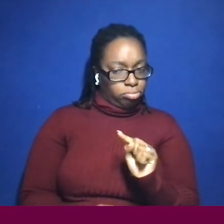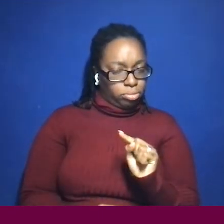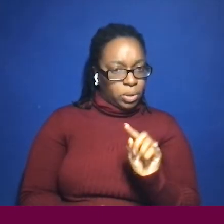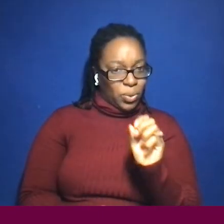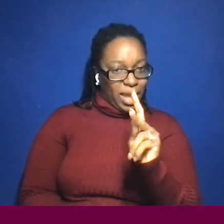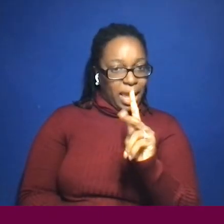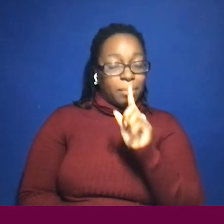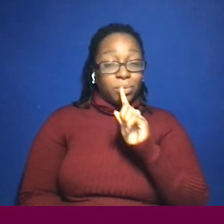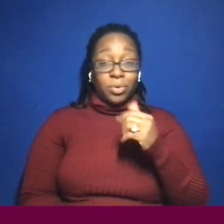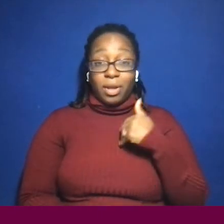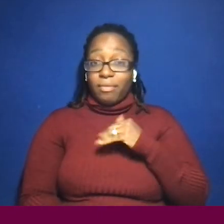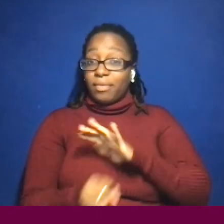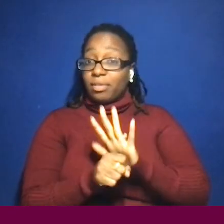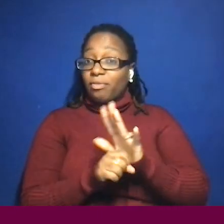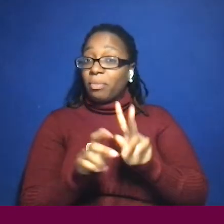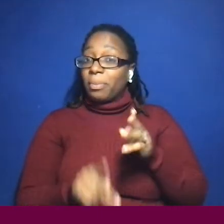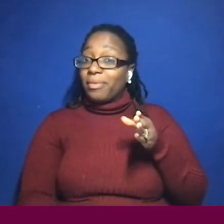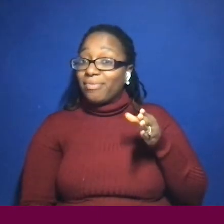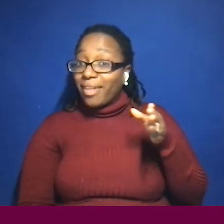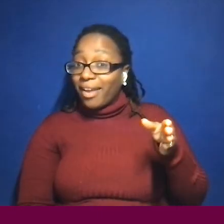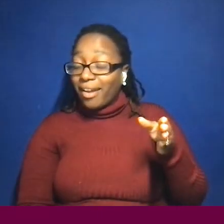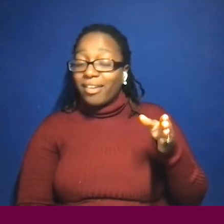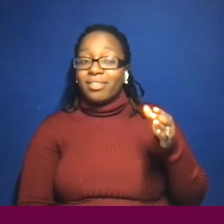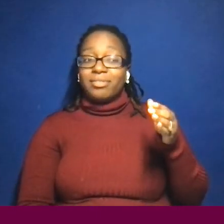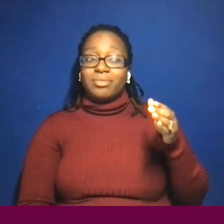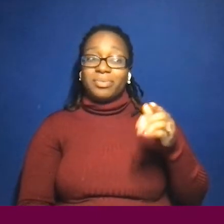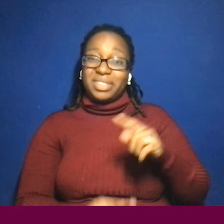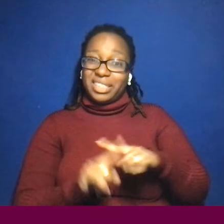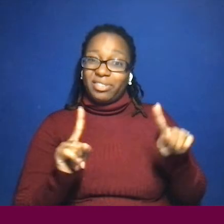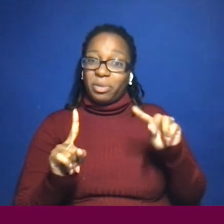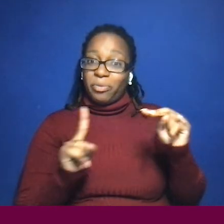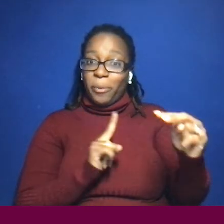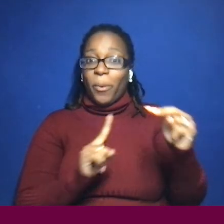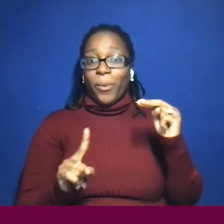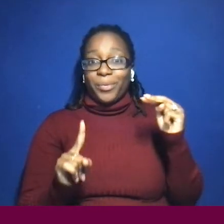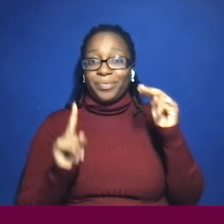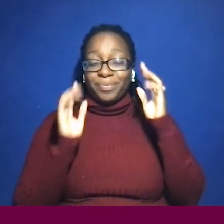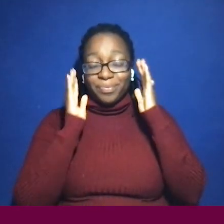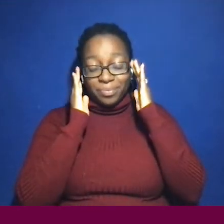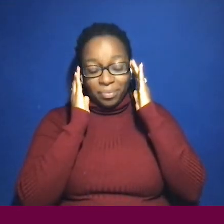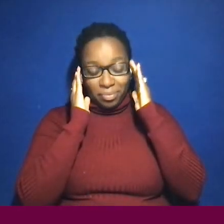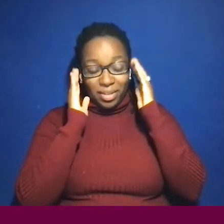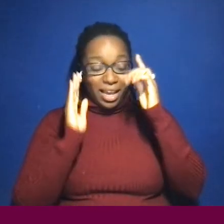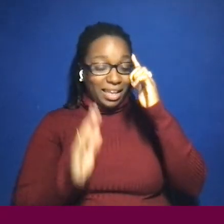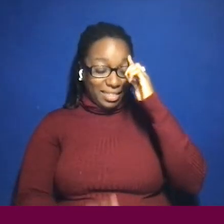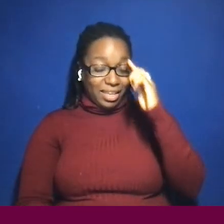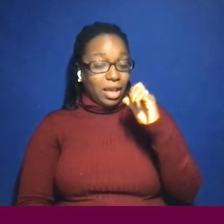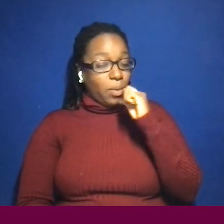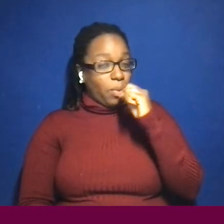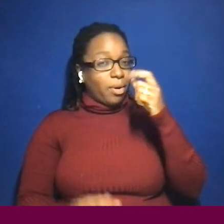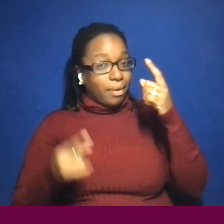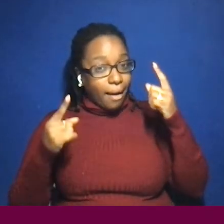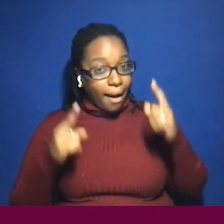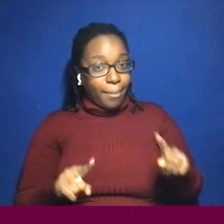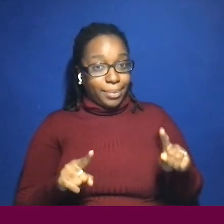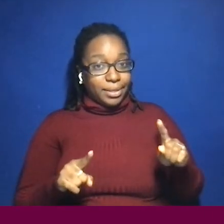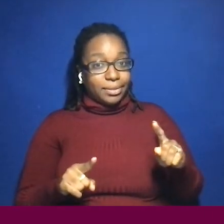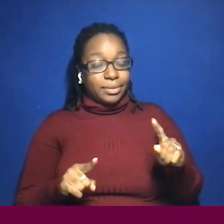represent viewpoints or just, I think it wouldn't have occurred to some of the planners about how